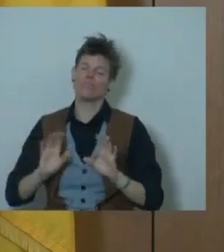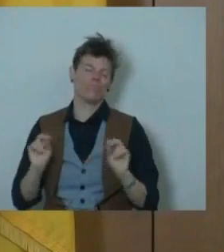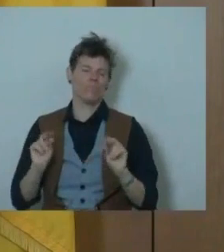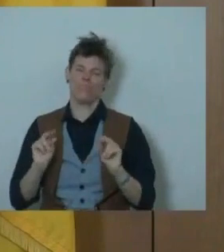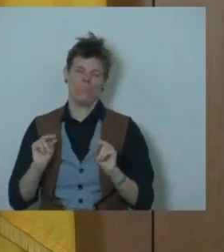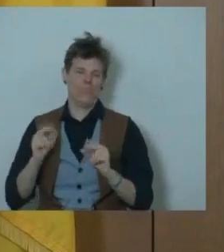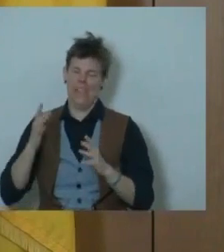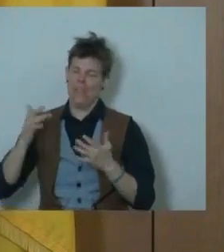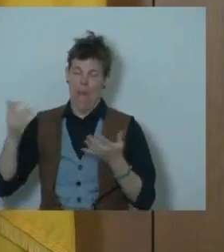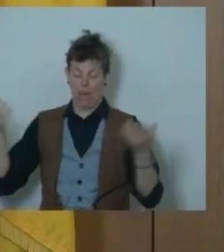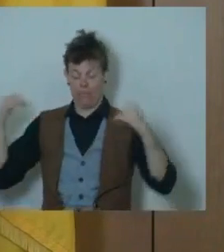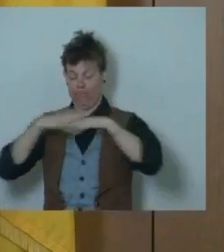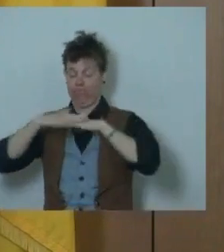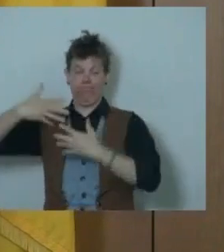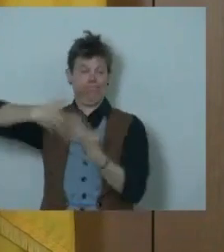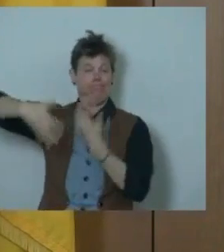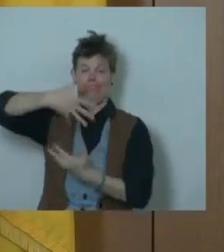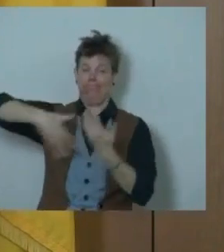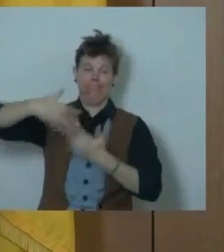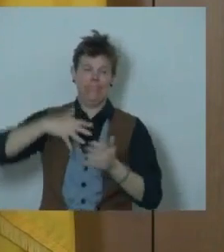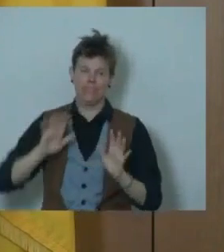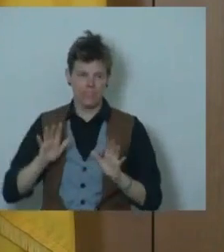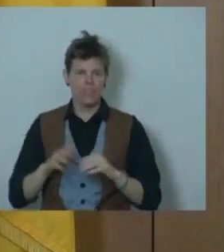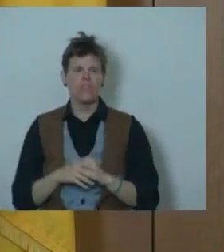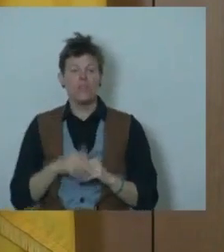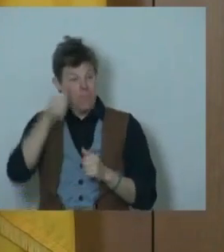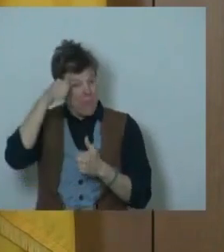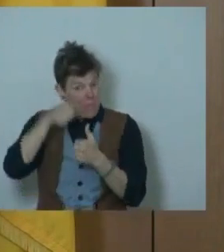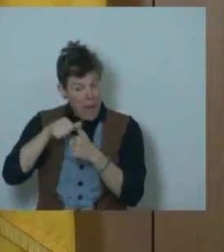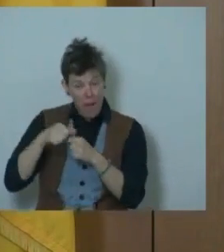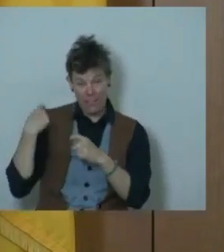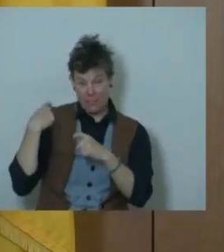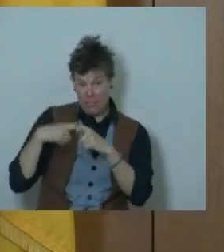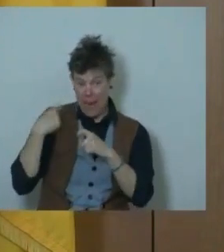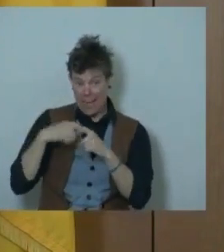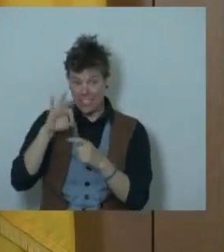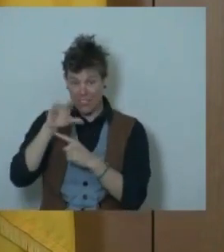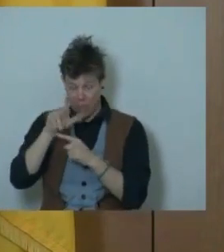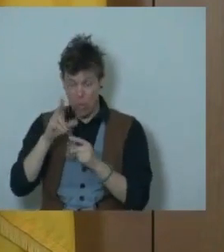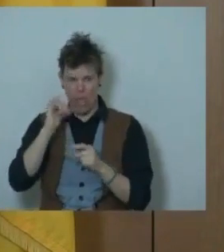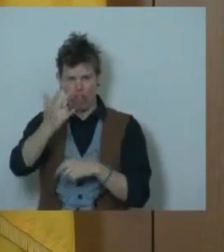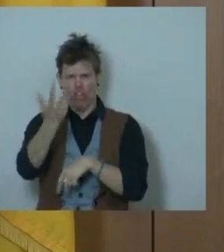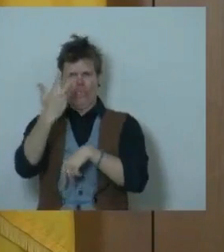I DON’T WANT FOLKS TO FEEL LIKE WE CAN LIFT EVERY RESTRICTION AND EVERY CONTEXT.